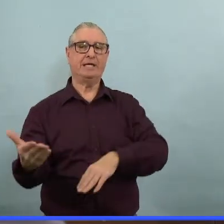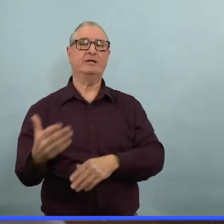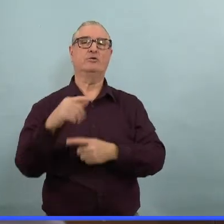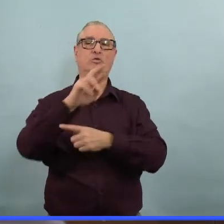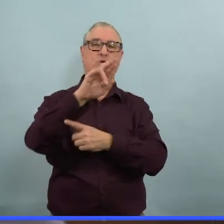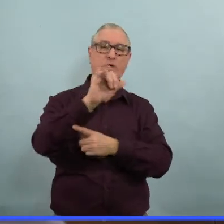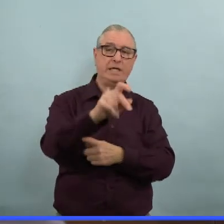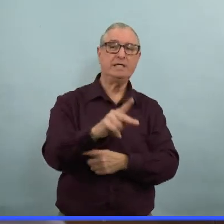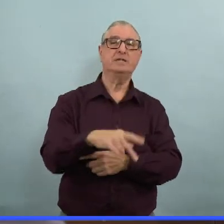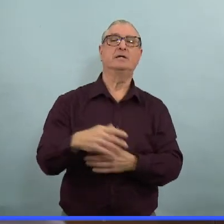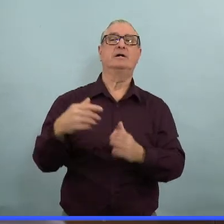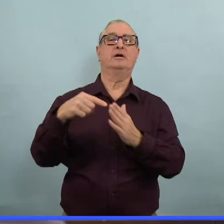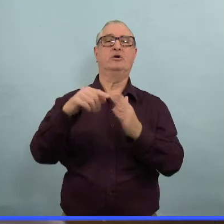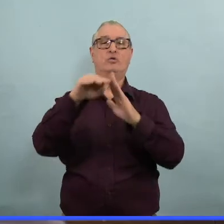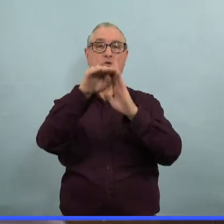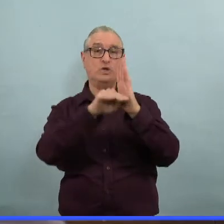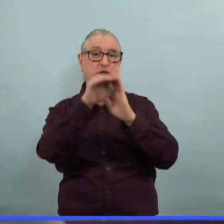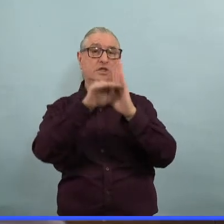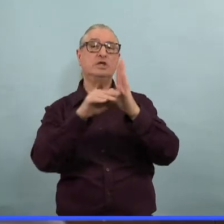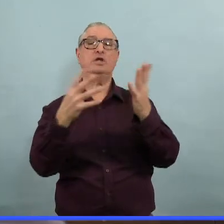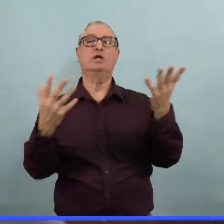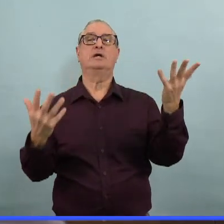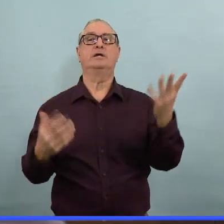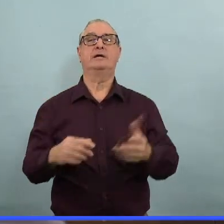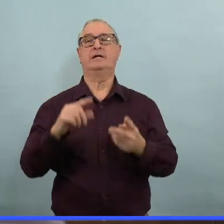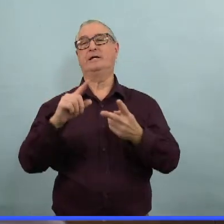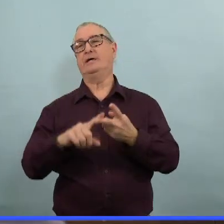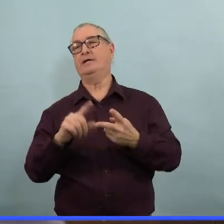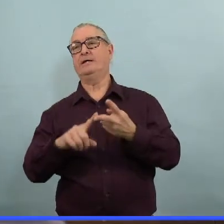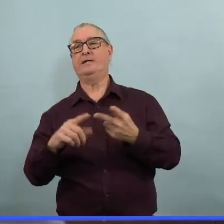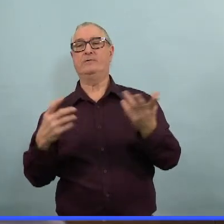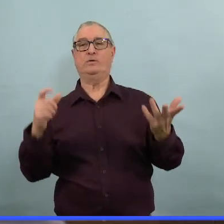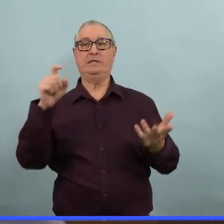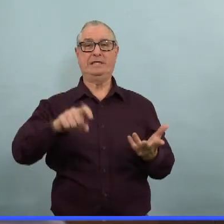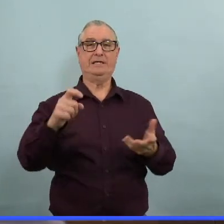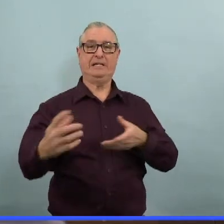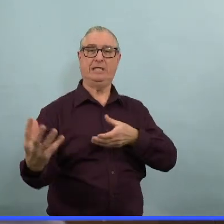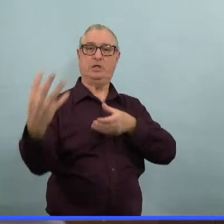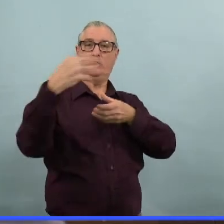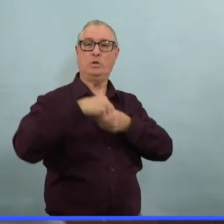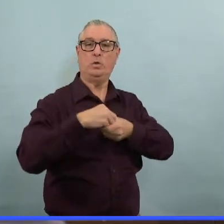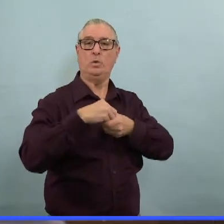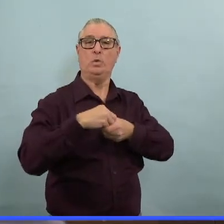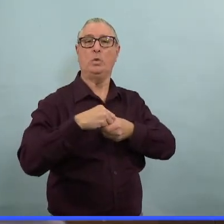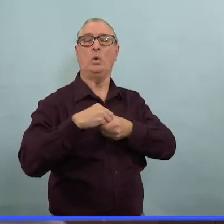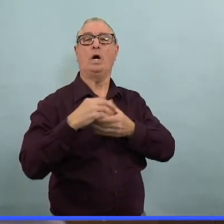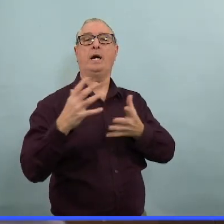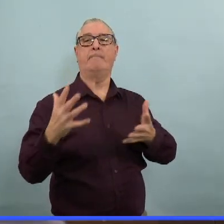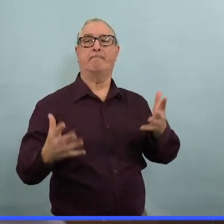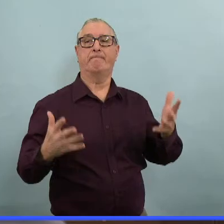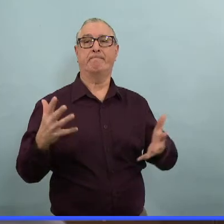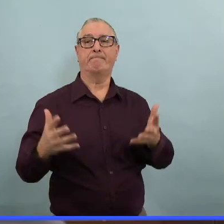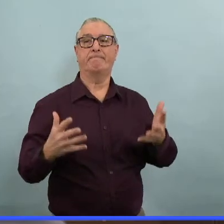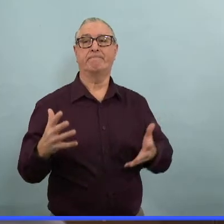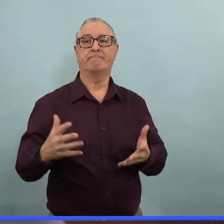thoroughly without looking at a thoroughly what the harms related to the restrictions were and so